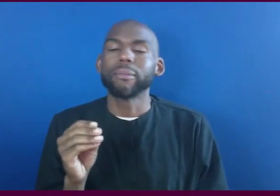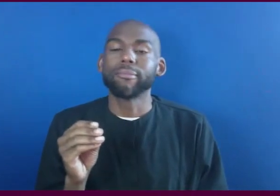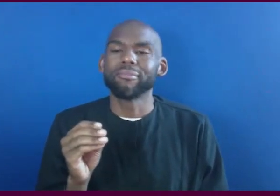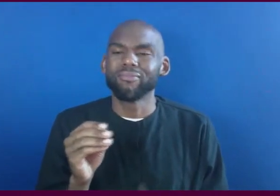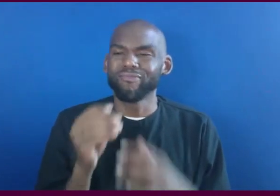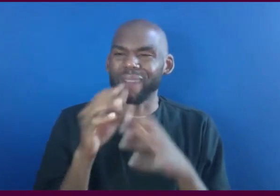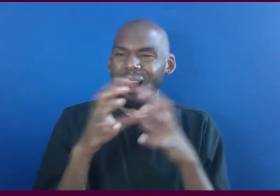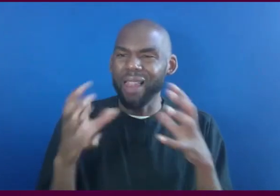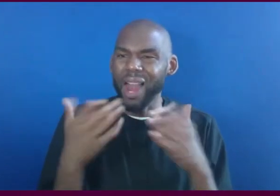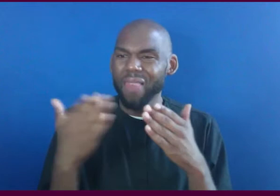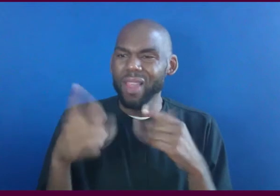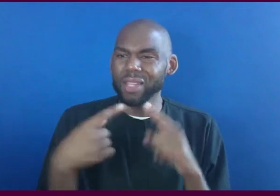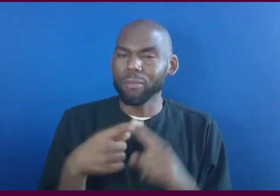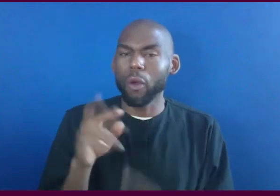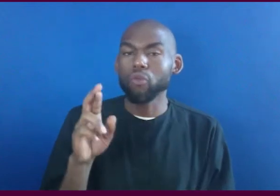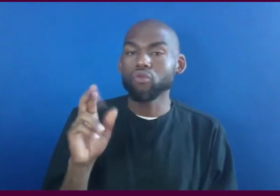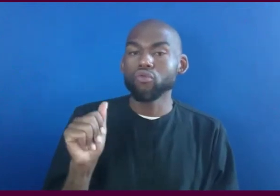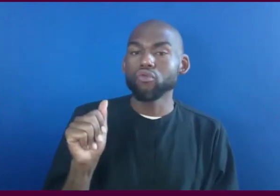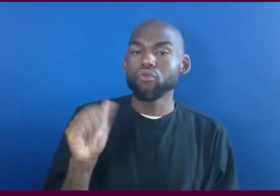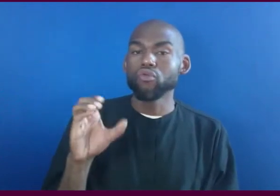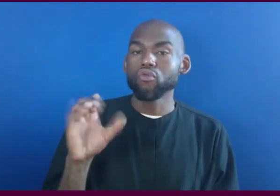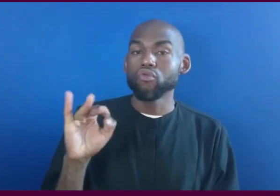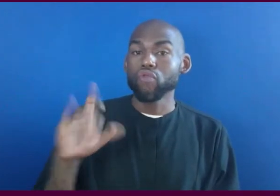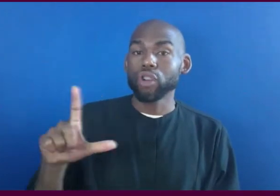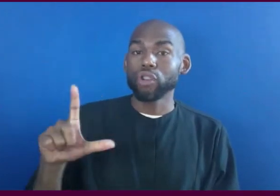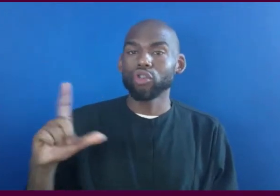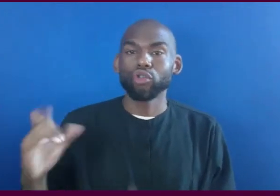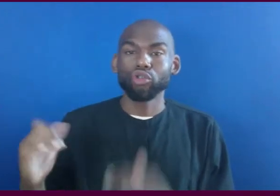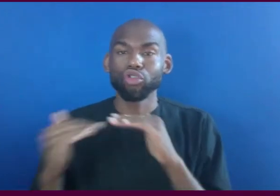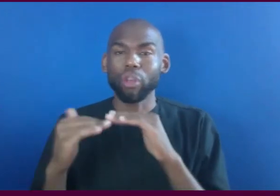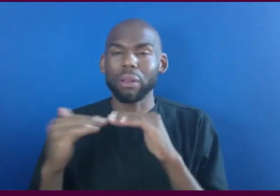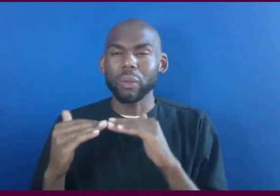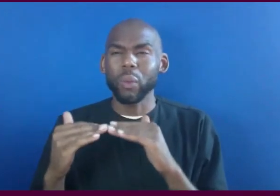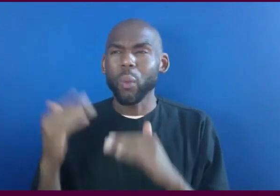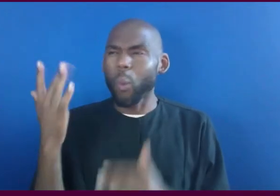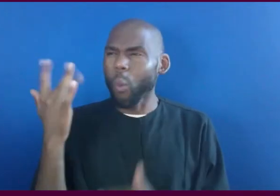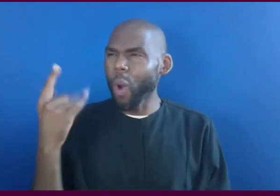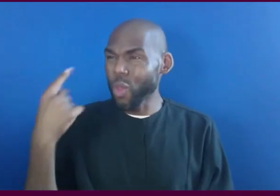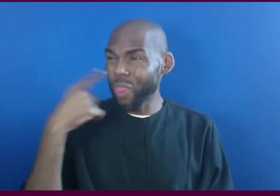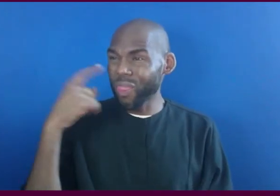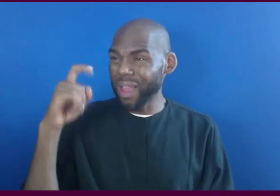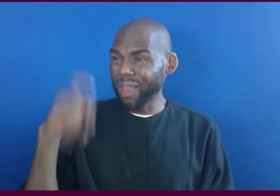Why do you think that the racial justice conversation has to include people with disabilities?